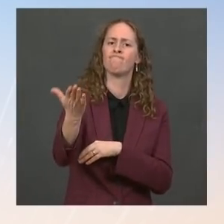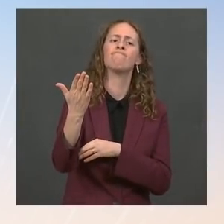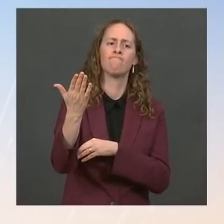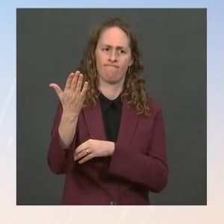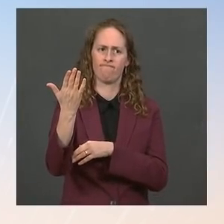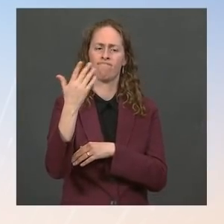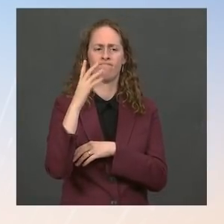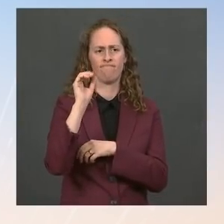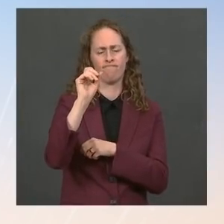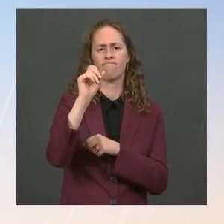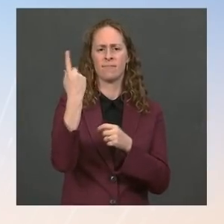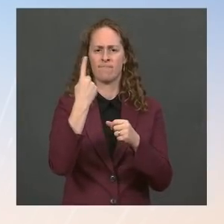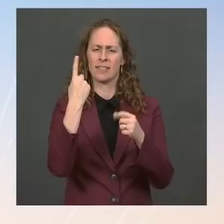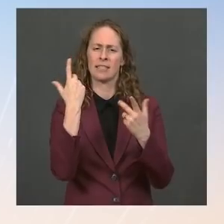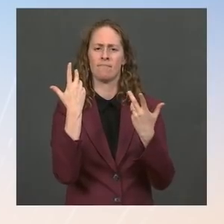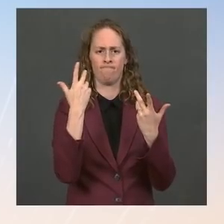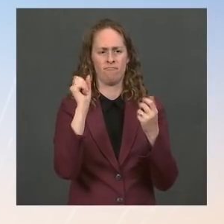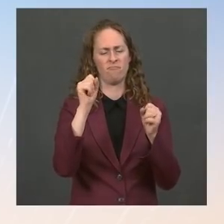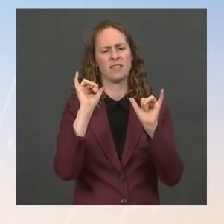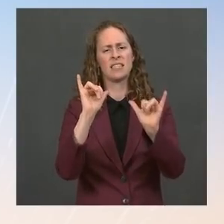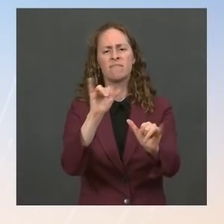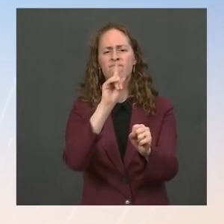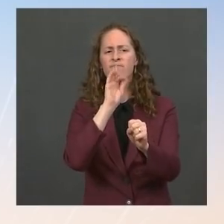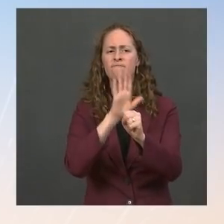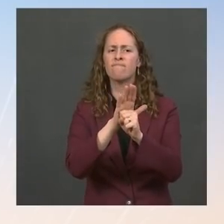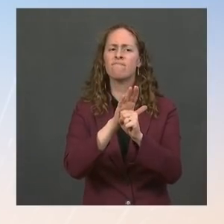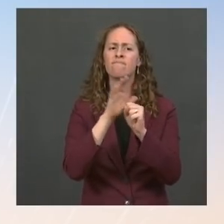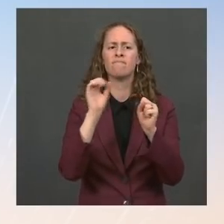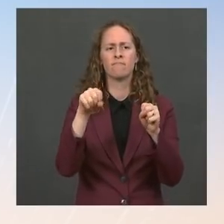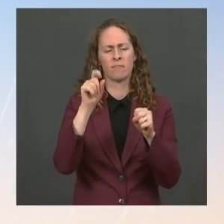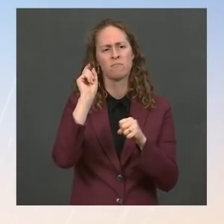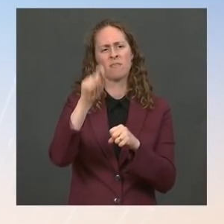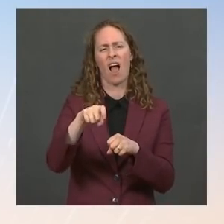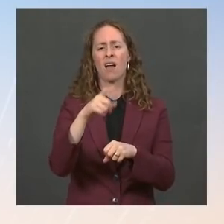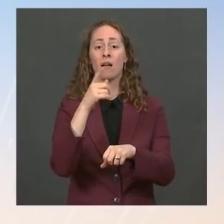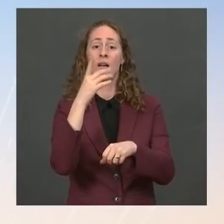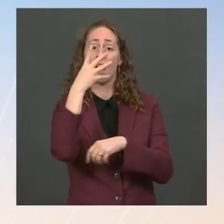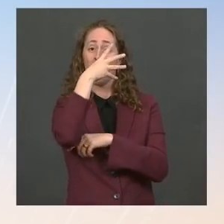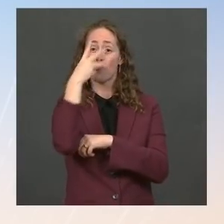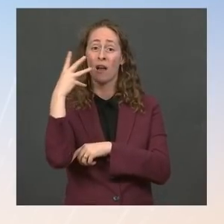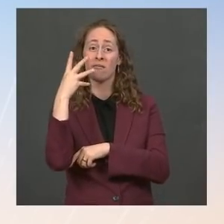of course, to moving immigration reform forward and protecting DREAMers and others.